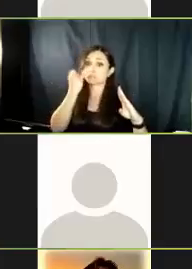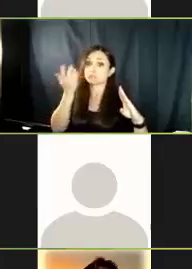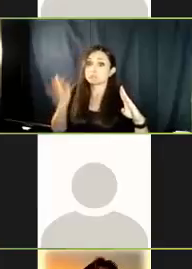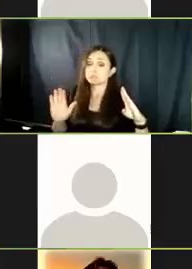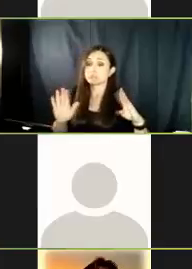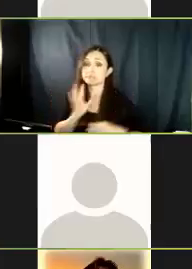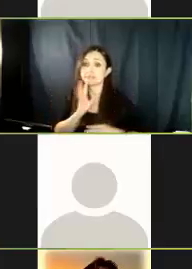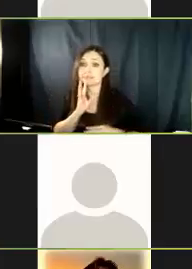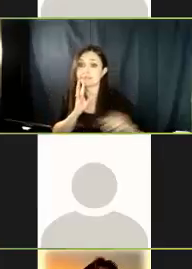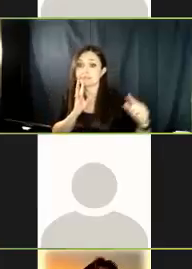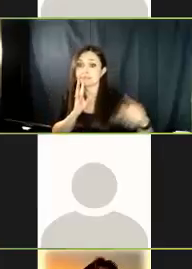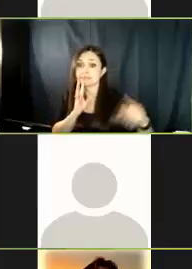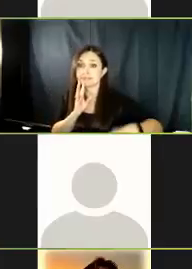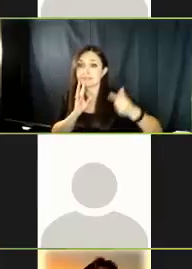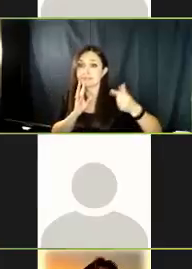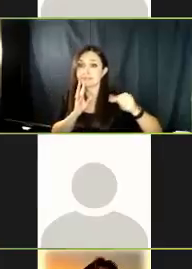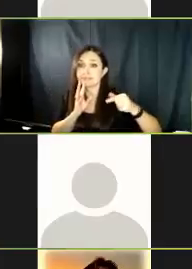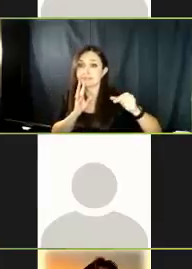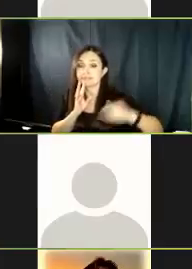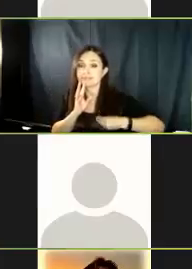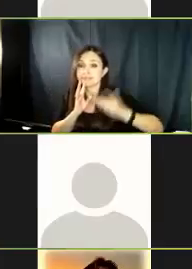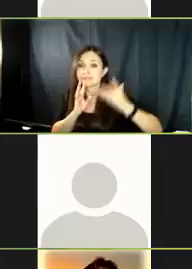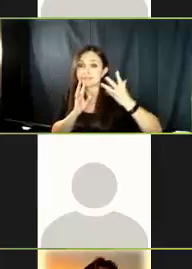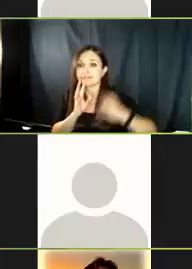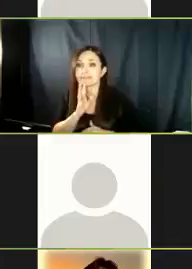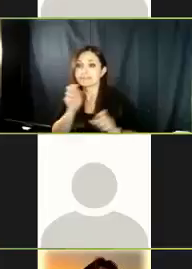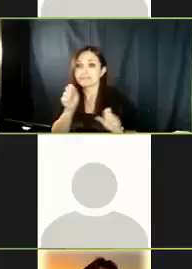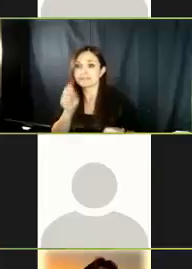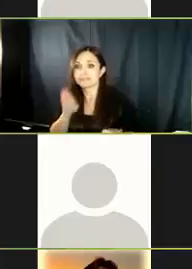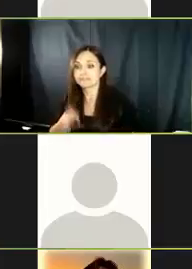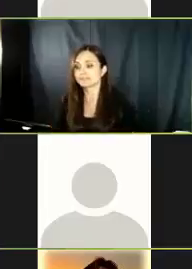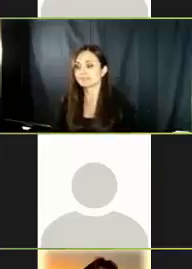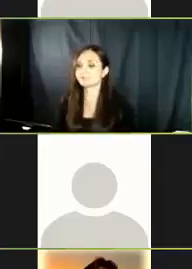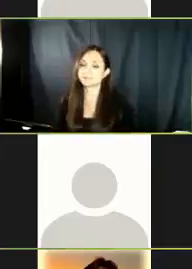It will be white/green when your microphone is live.